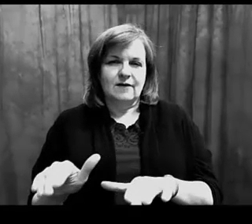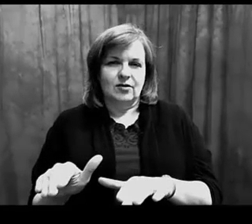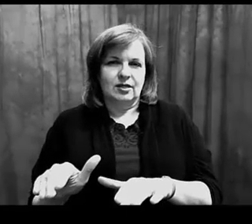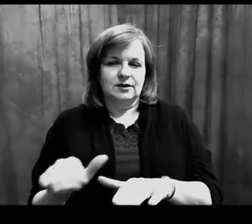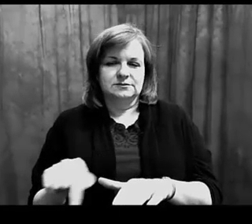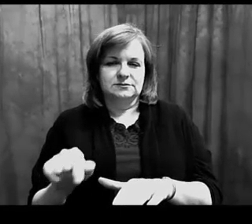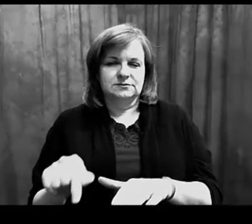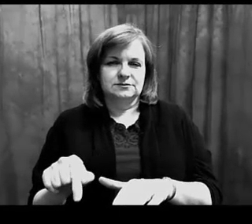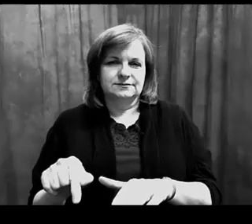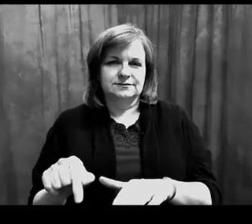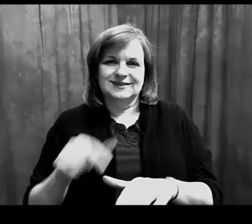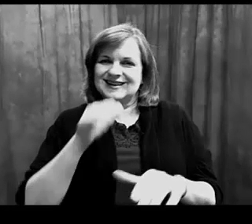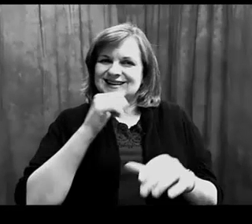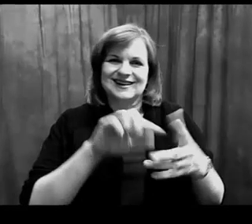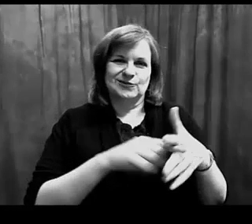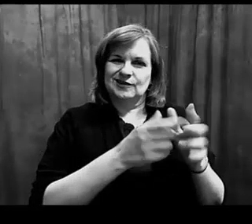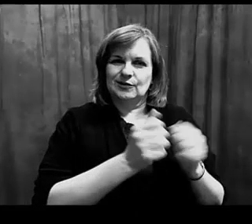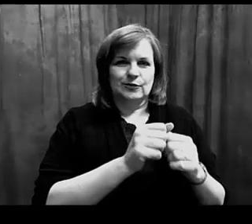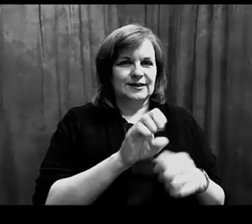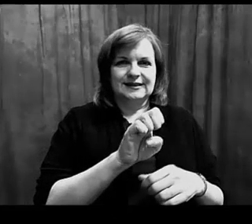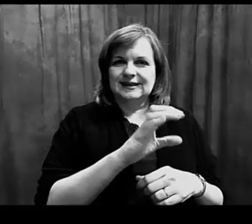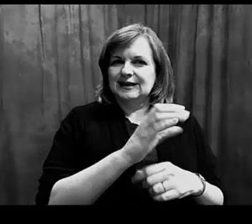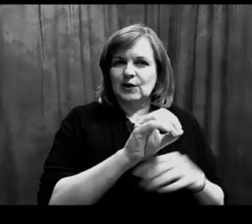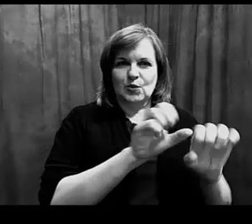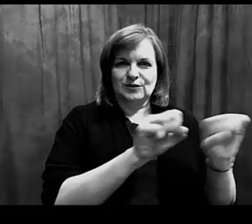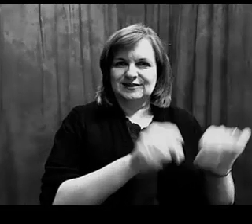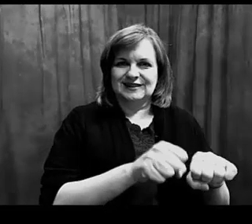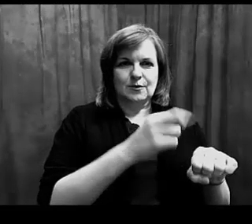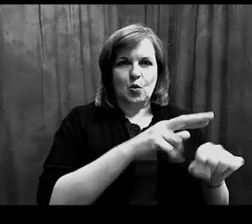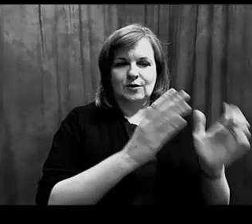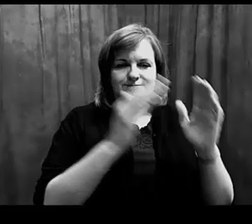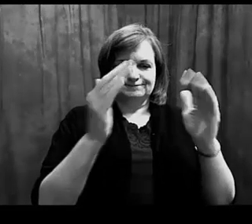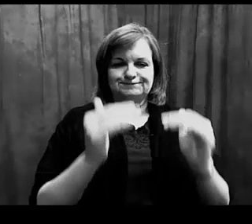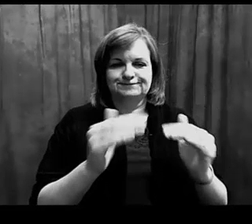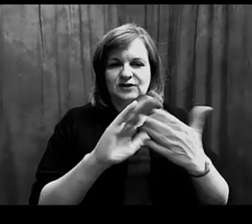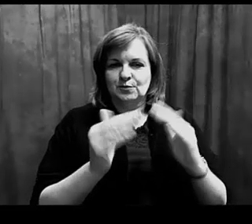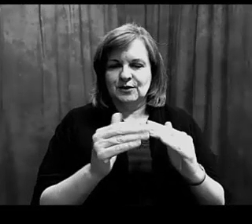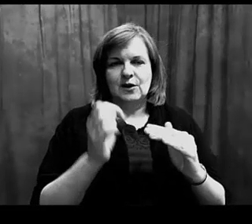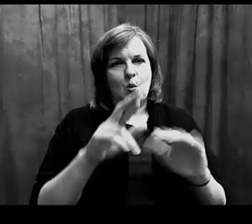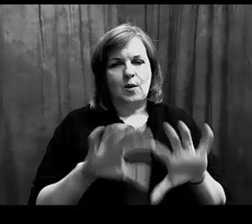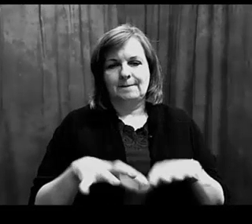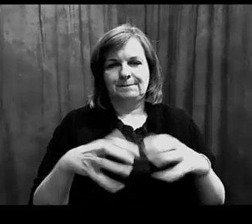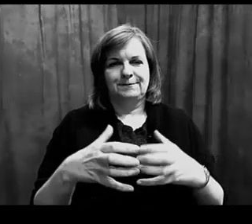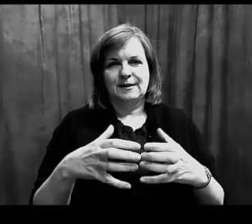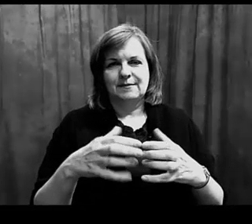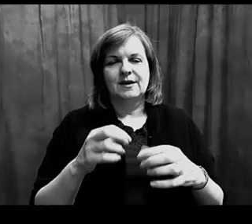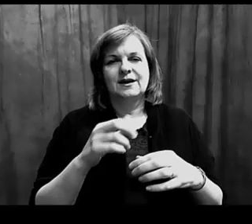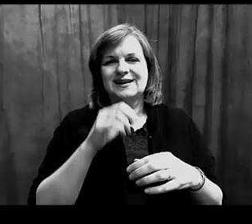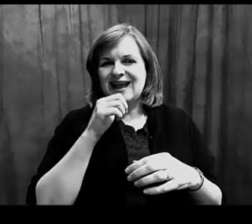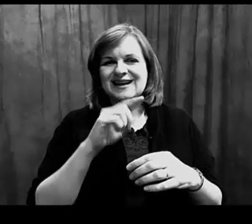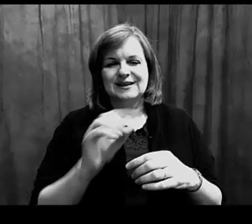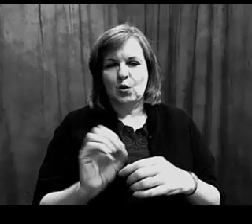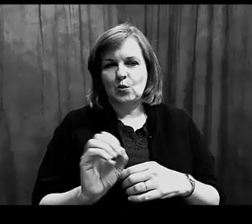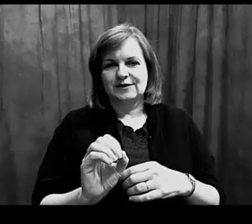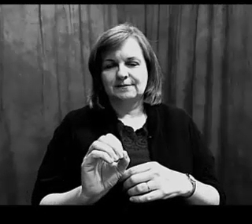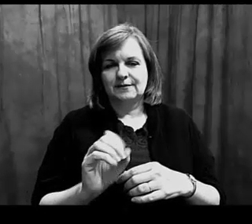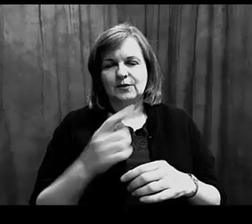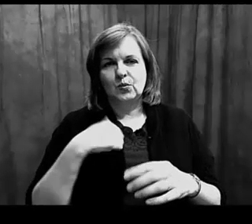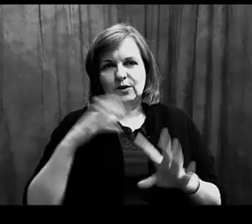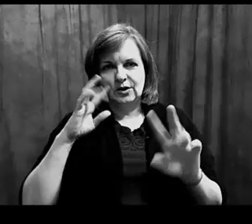in a very much more microscopic level not an ecosystem